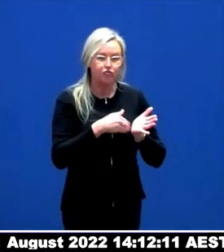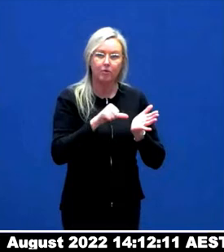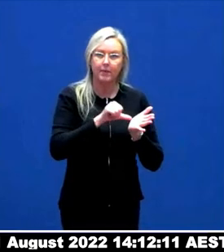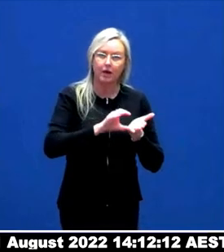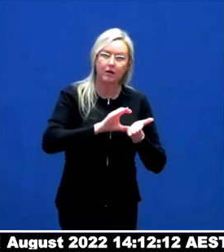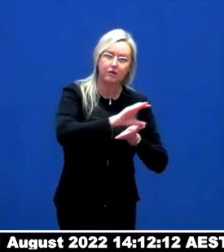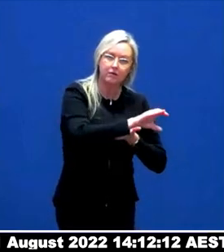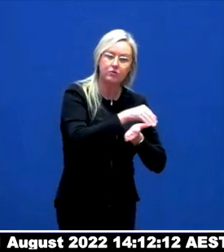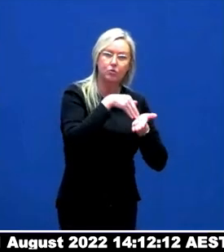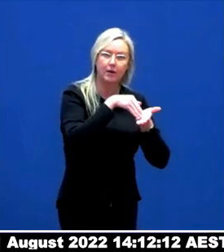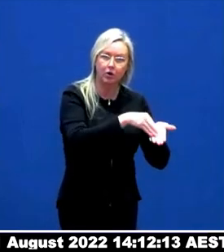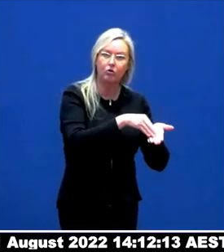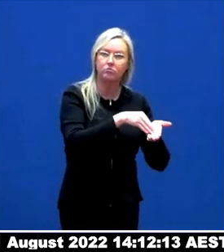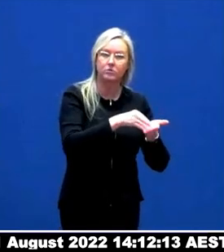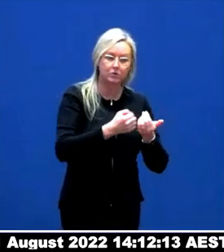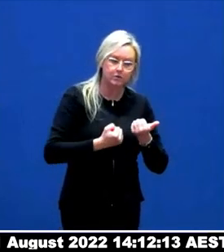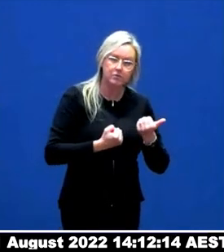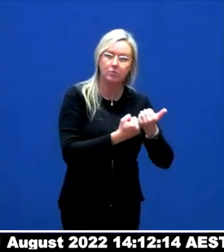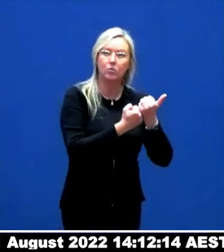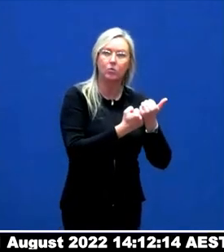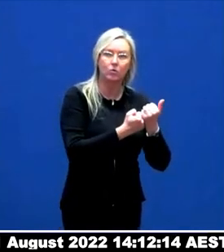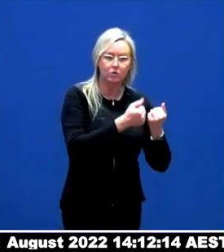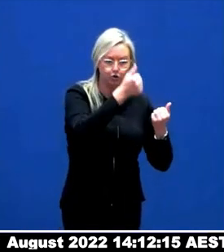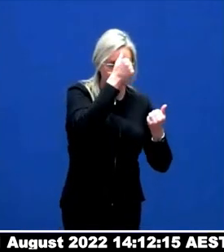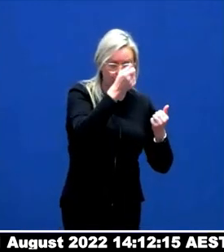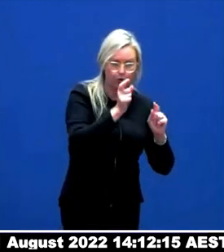assist them to navigate the homelessness and housing sector.